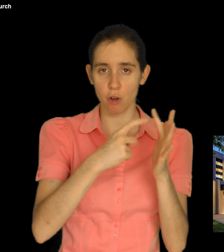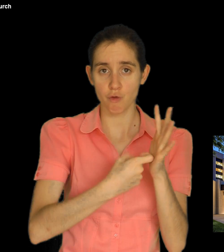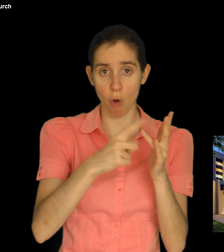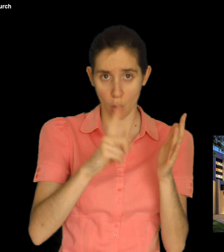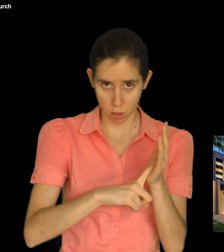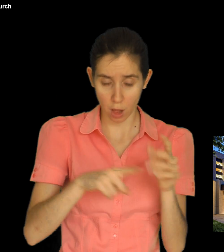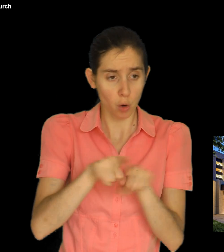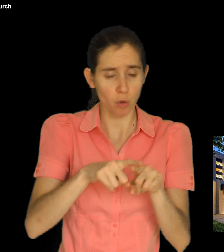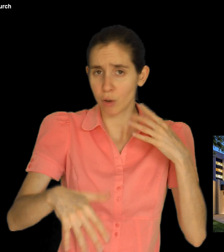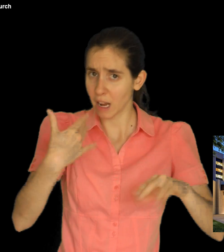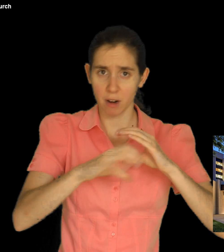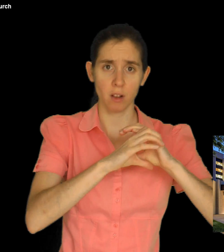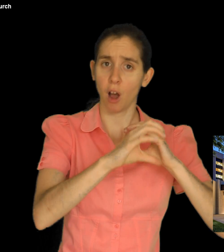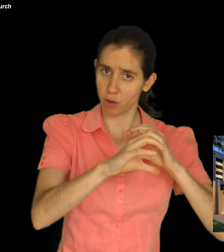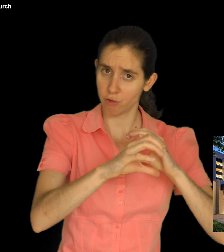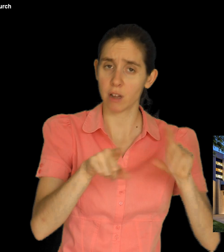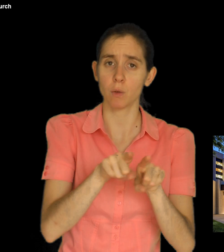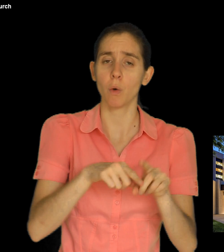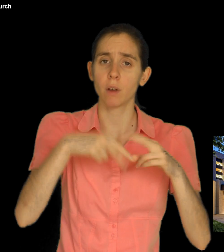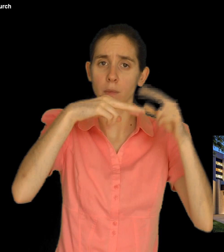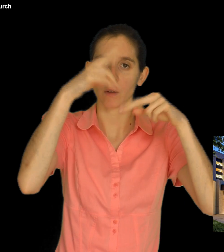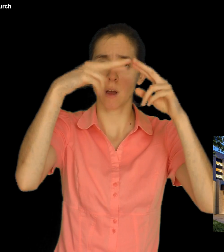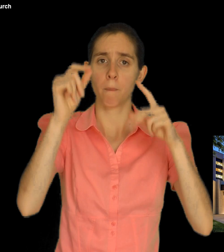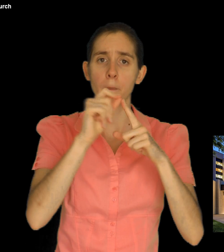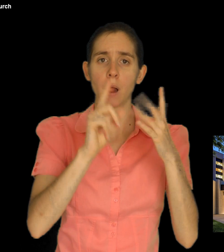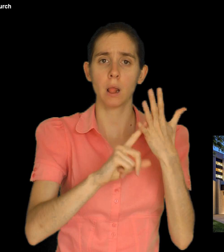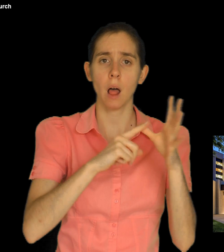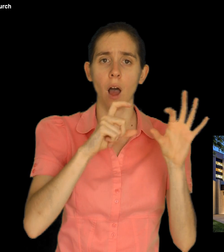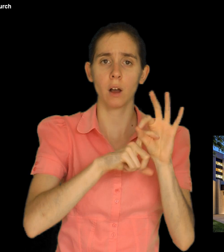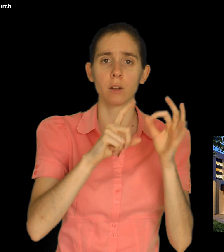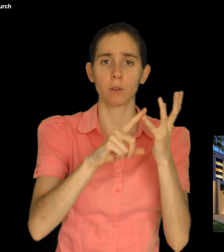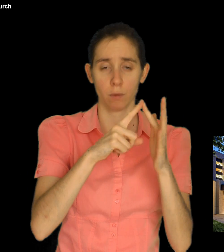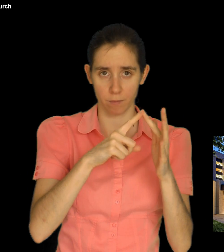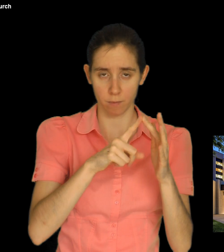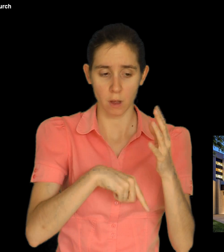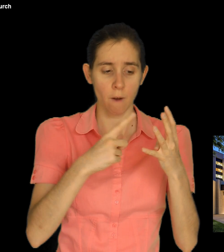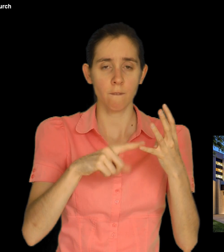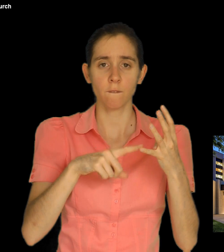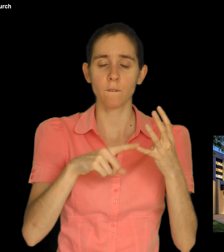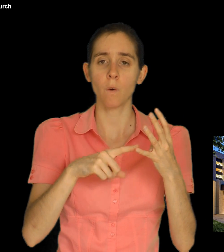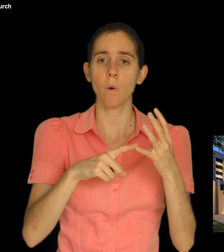factor leading to plaque buildup. Fourth is elevated blood sugars of diabetes